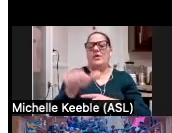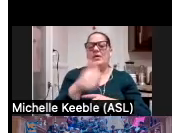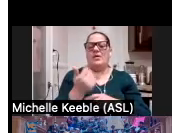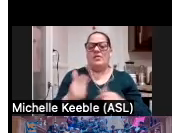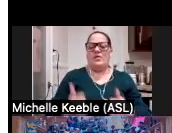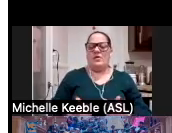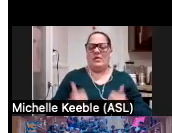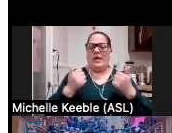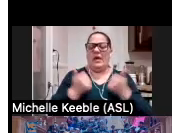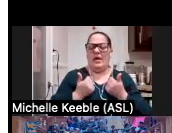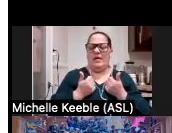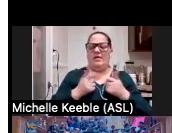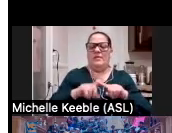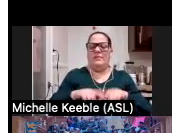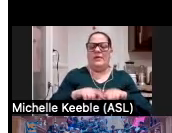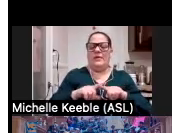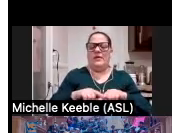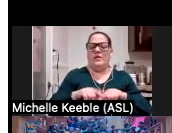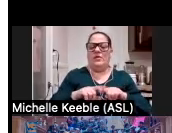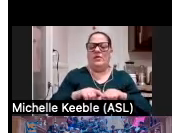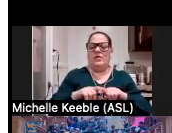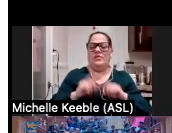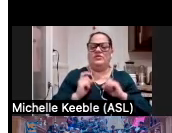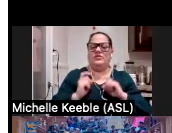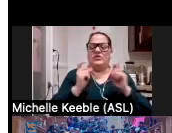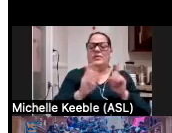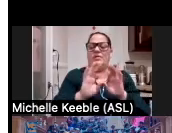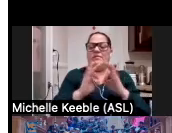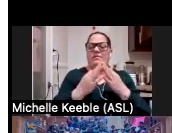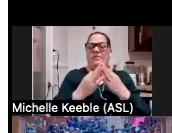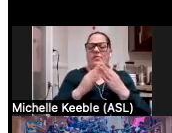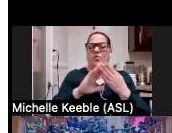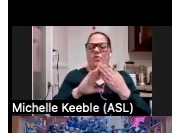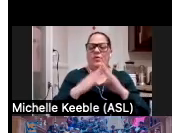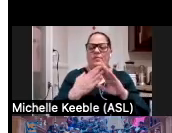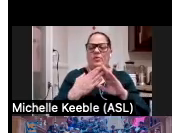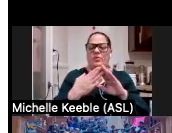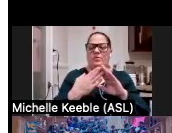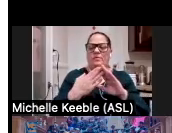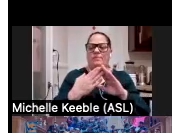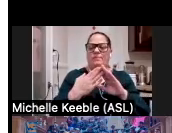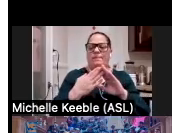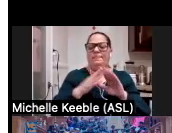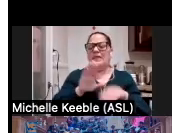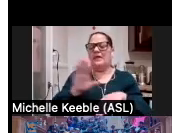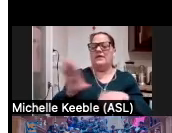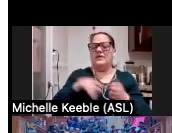a life dependent on the charity of a family or the community, uh that his bill would be